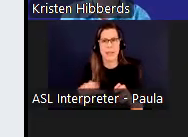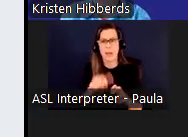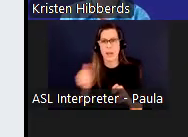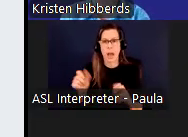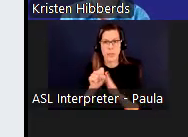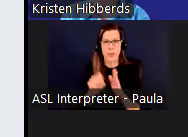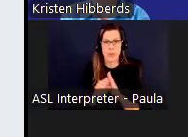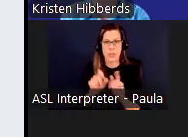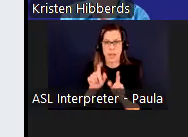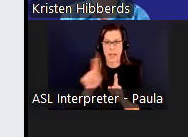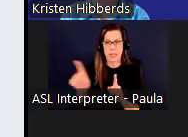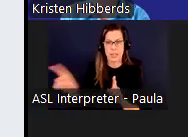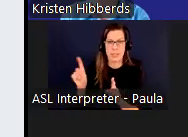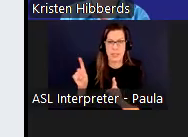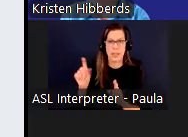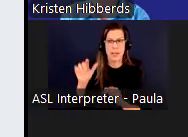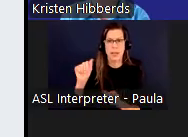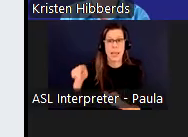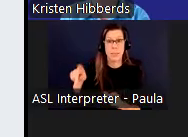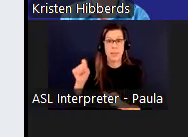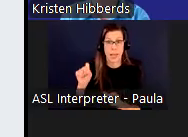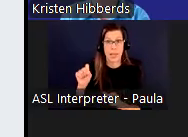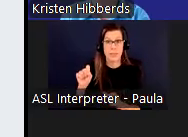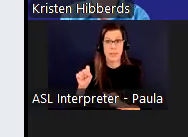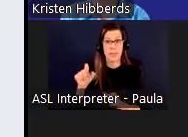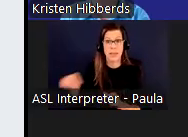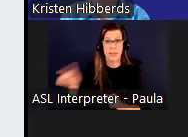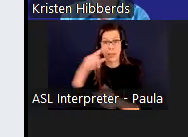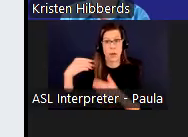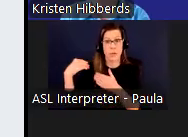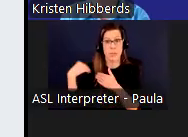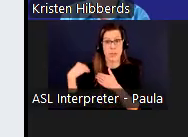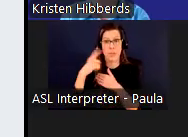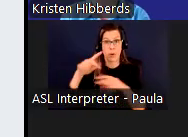adult Protective Services that they are responsible for assessing capacity.